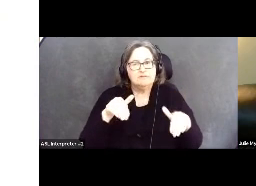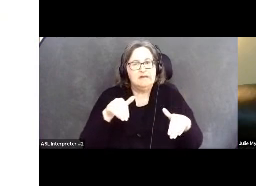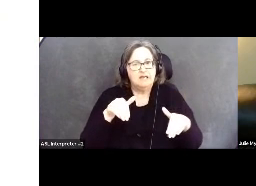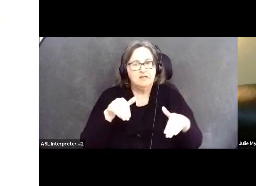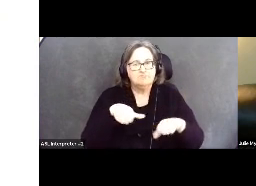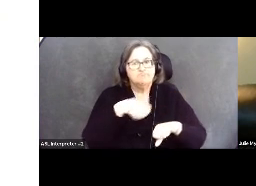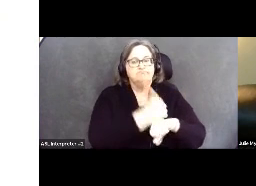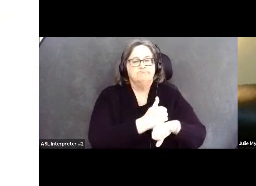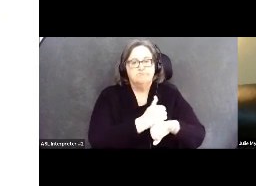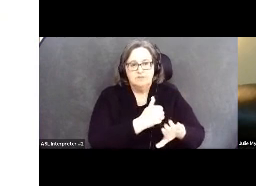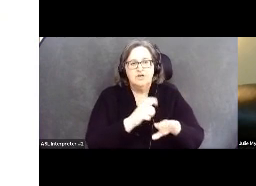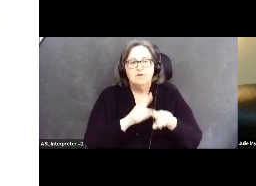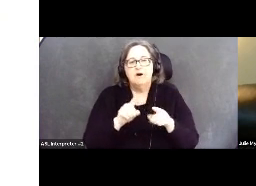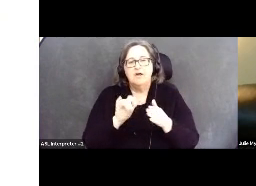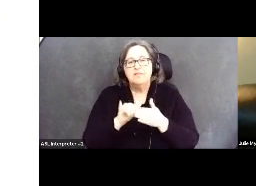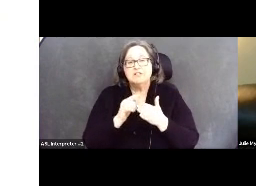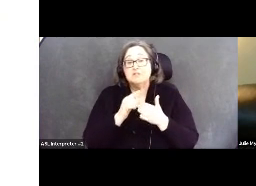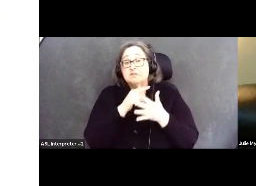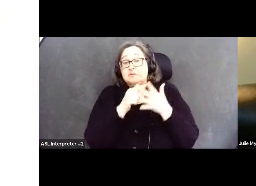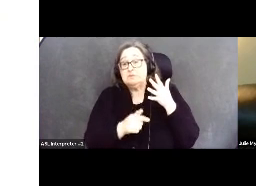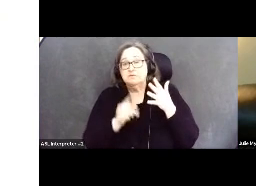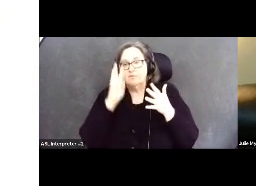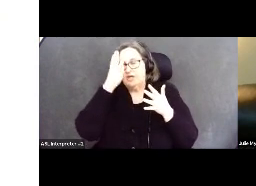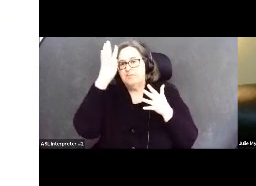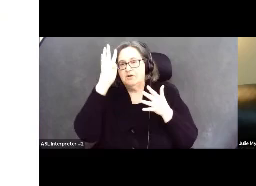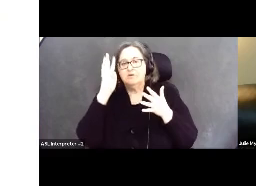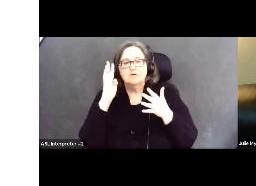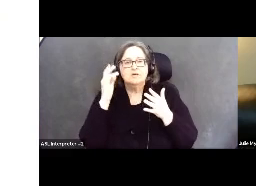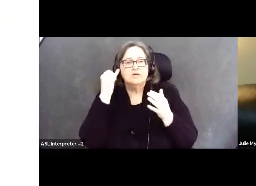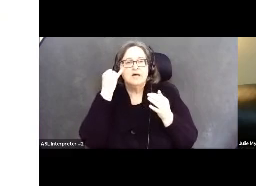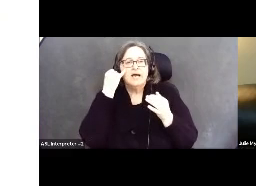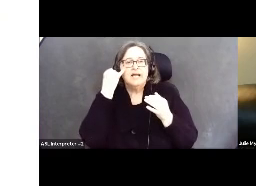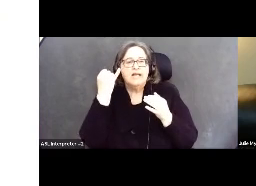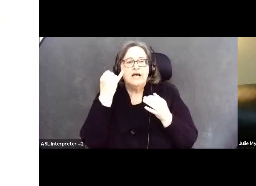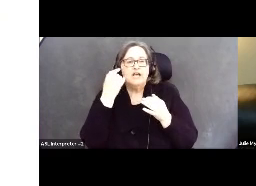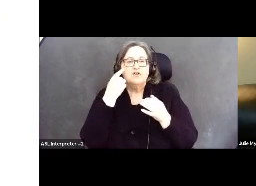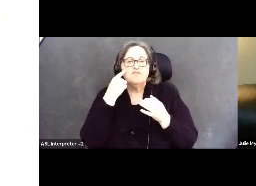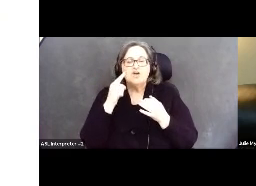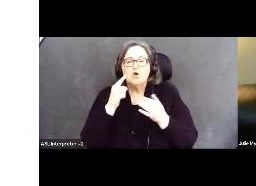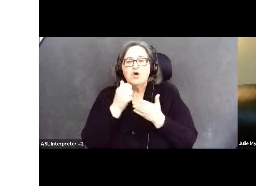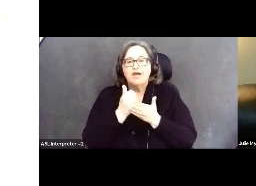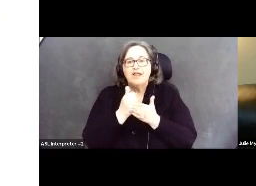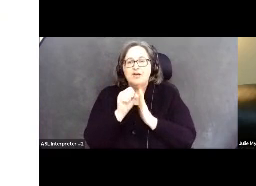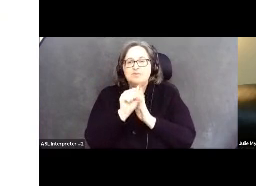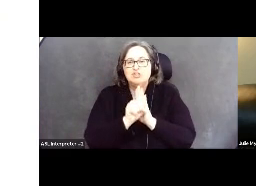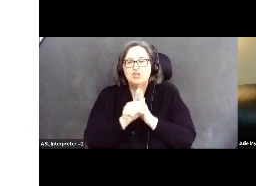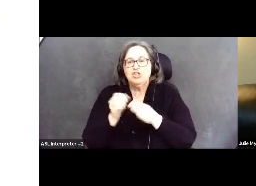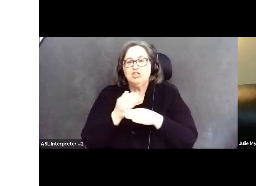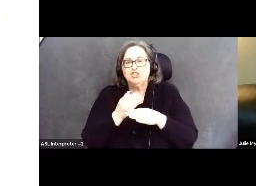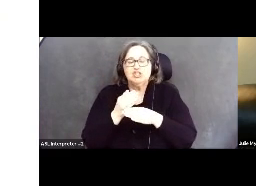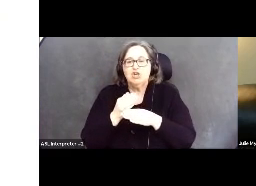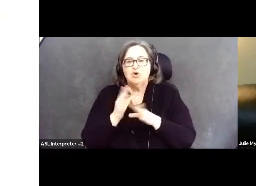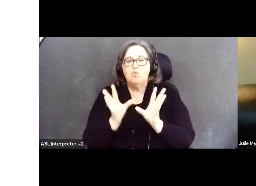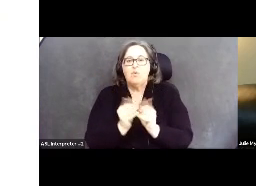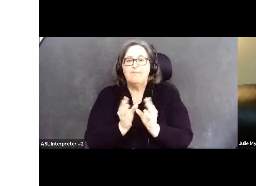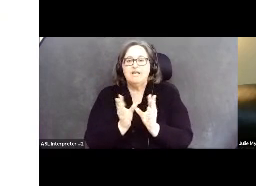but this is kind of what we've come up with as an idea for helping states share webinars. So